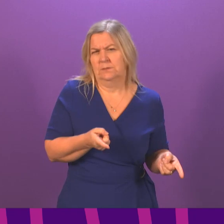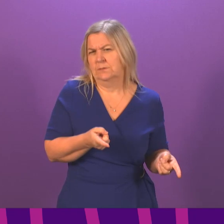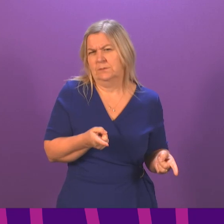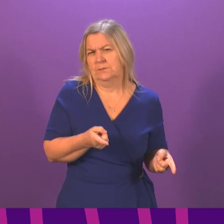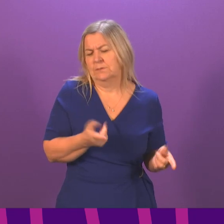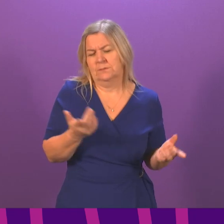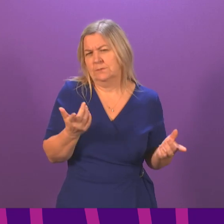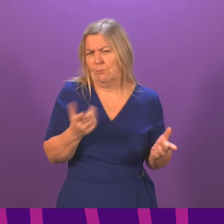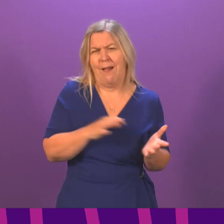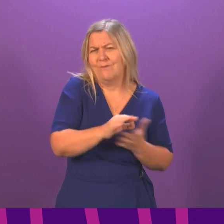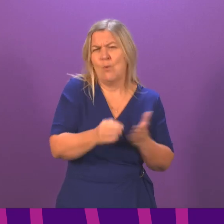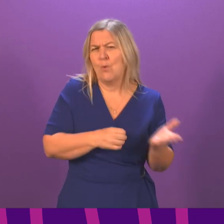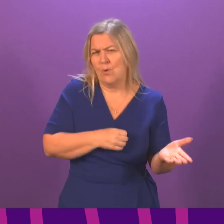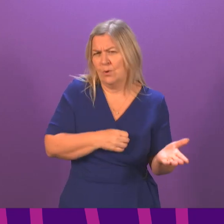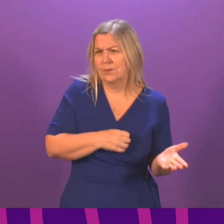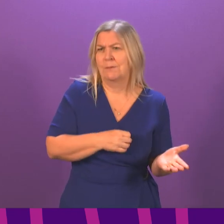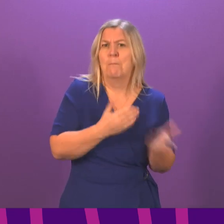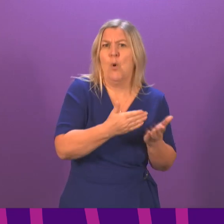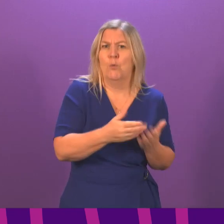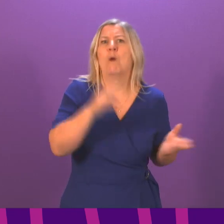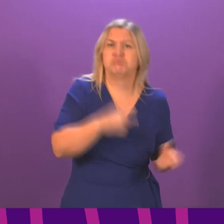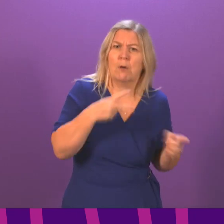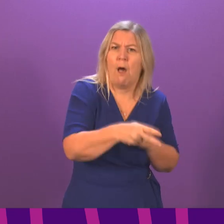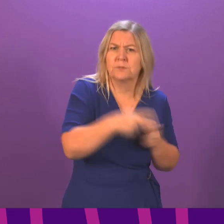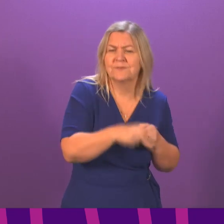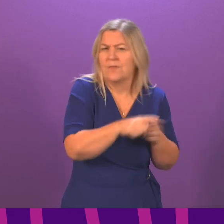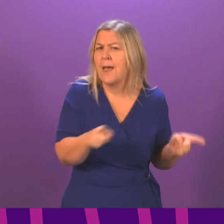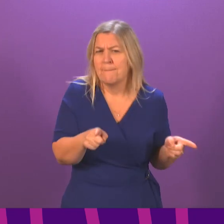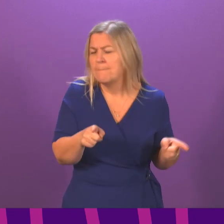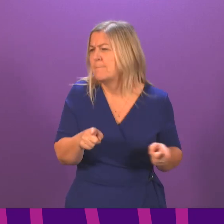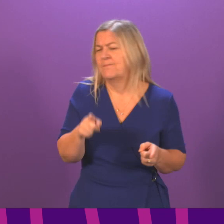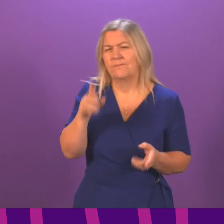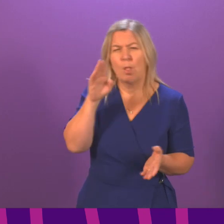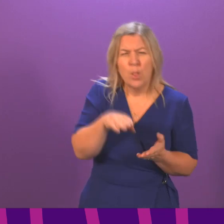seemed to herald a new age of austerity for public sector workers, those on low incomes